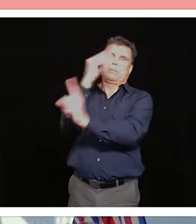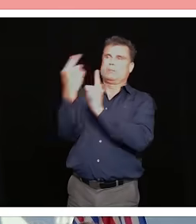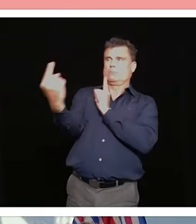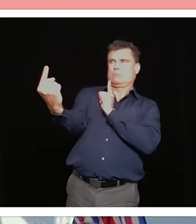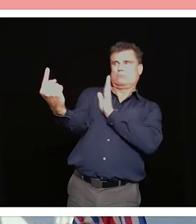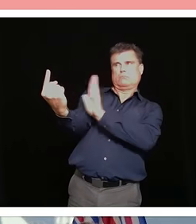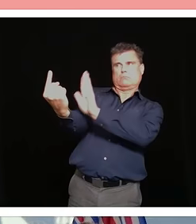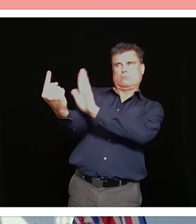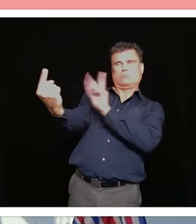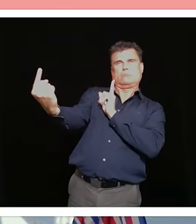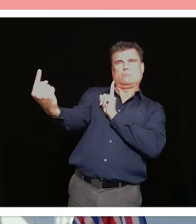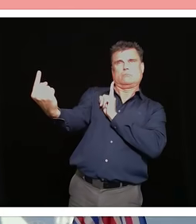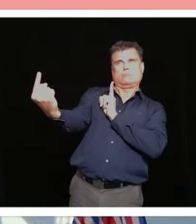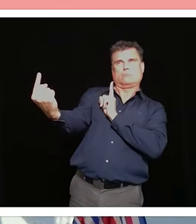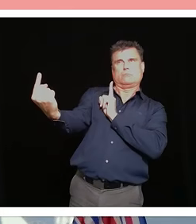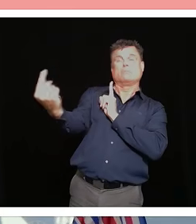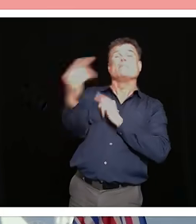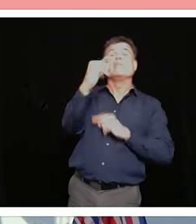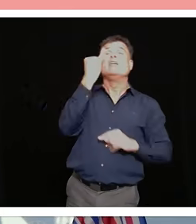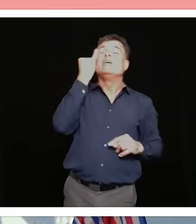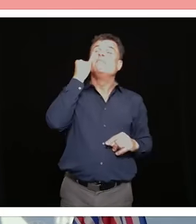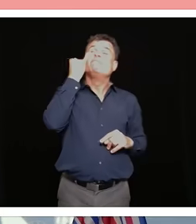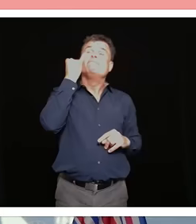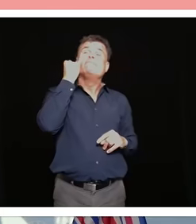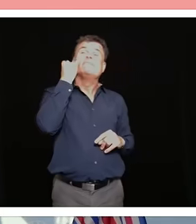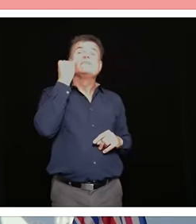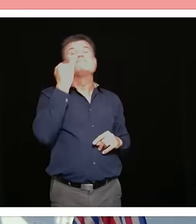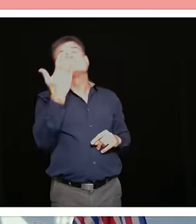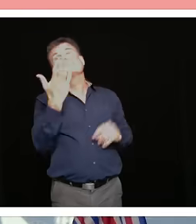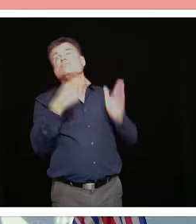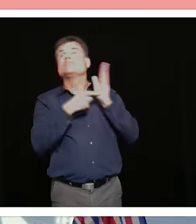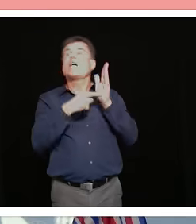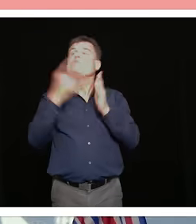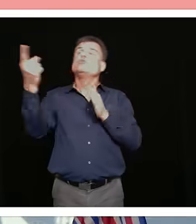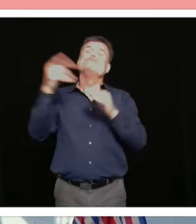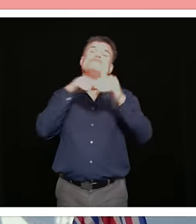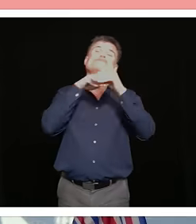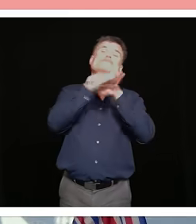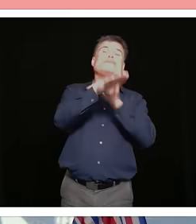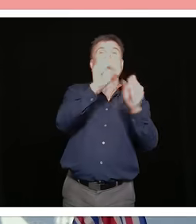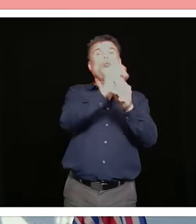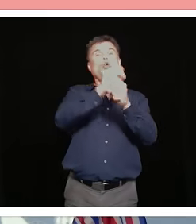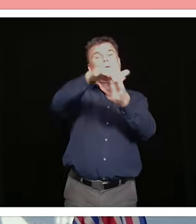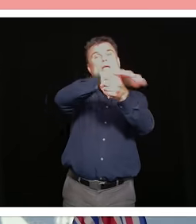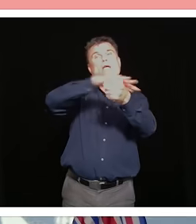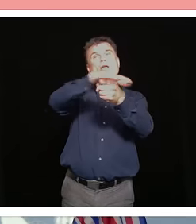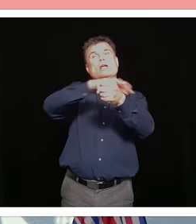Here in British Columbia and the Caesar mobility. We've seen this before and what it shows is